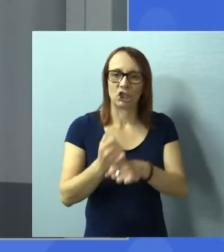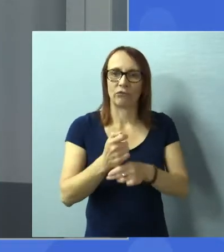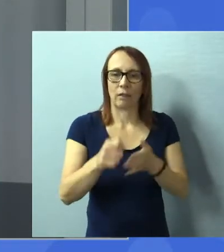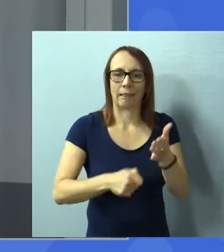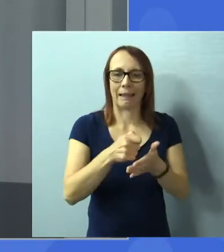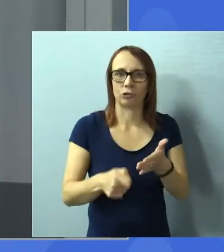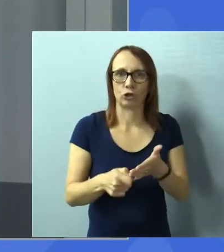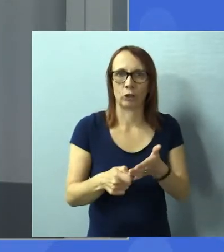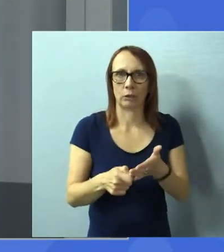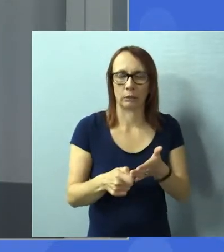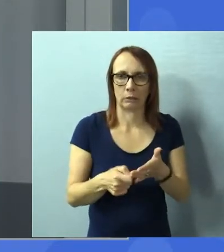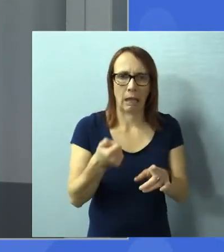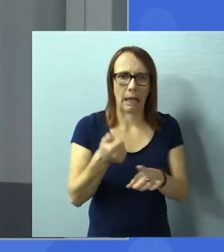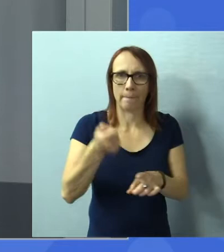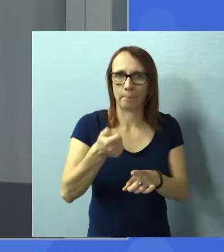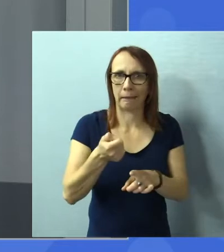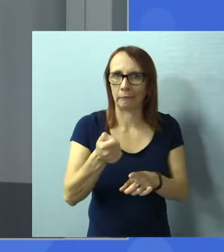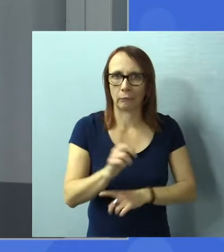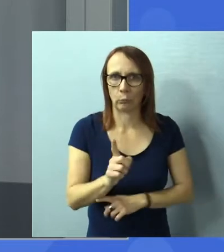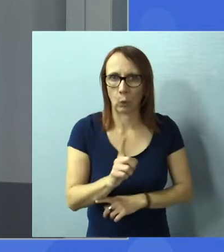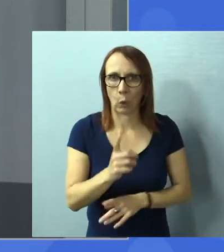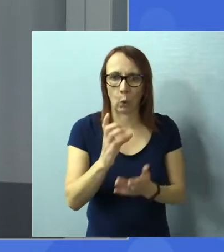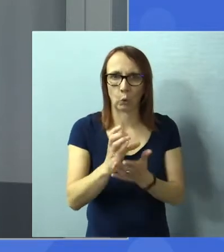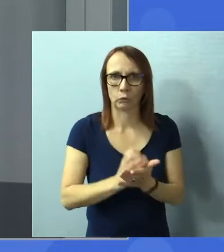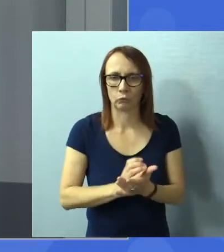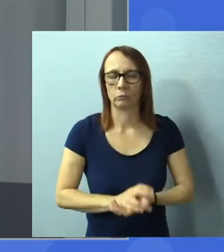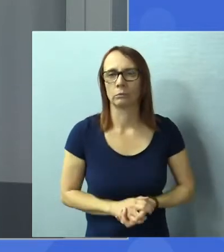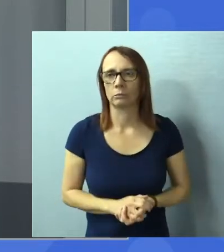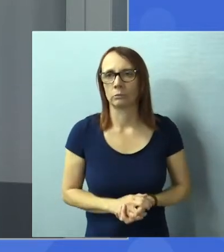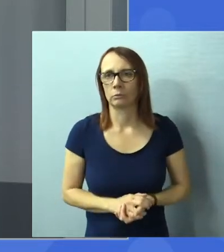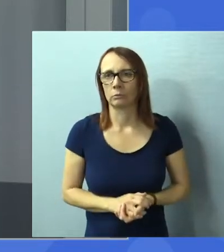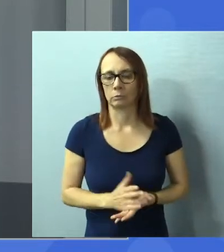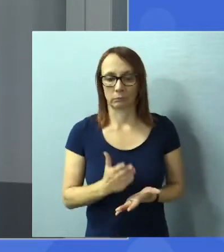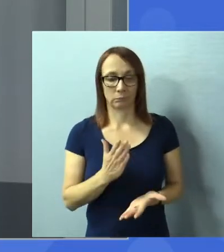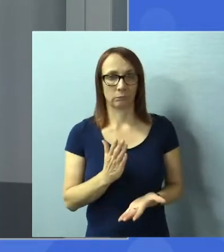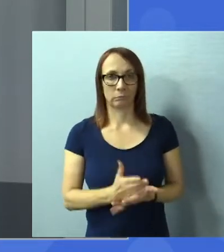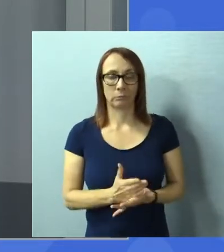sets after the general election and I would say that there are really two main